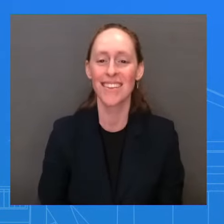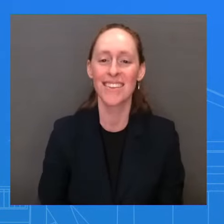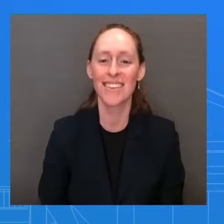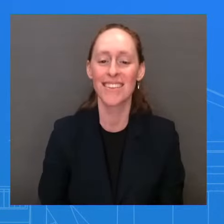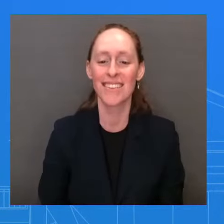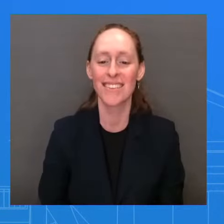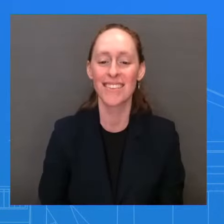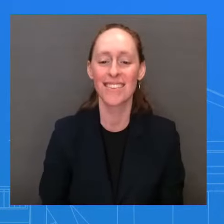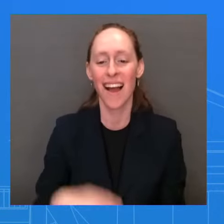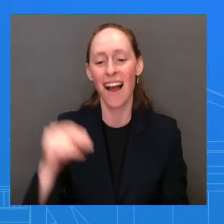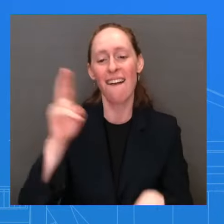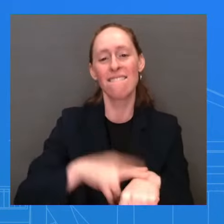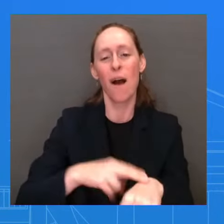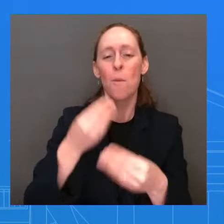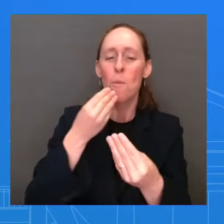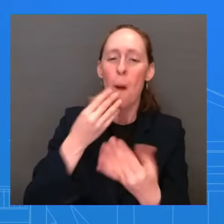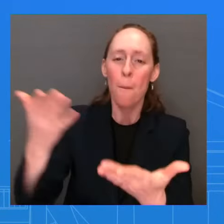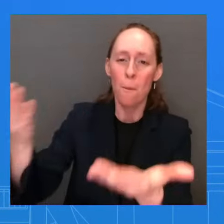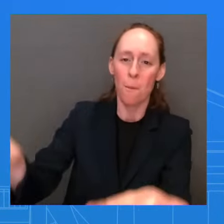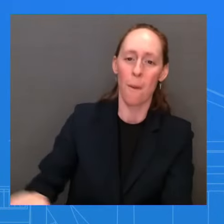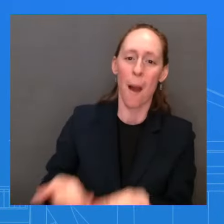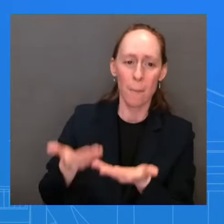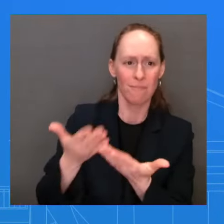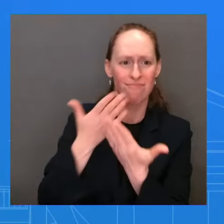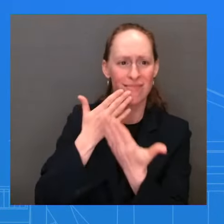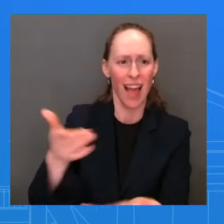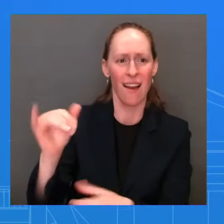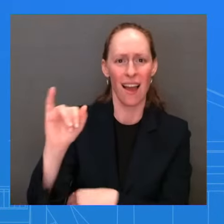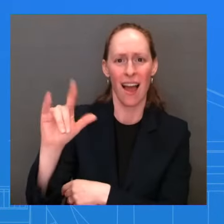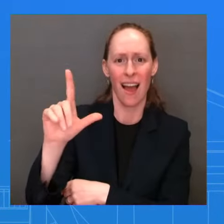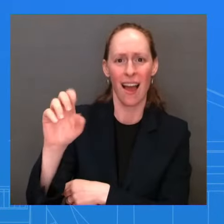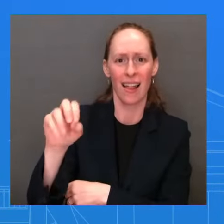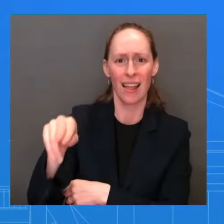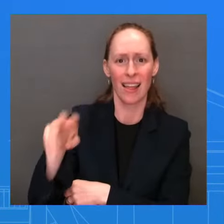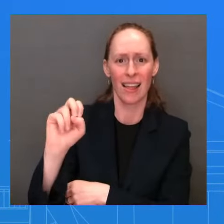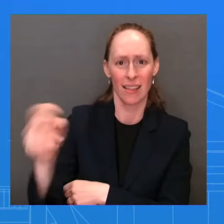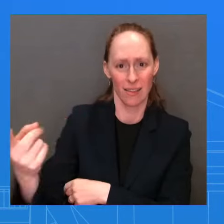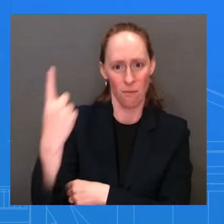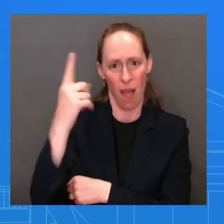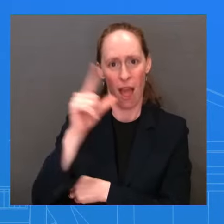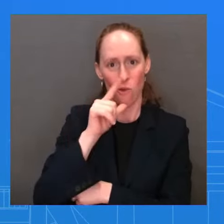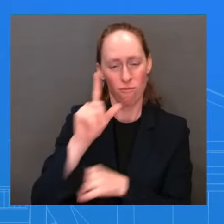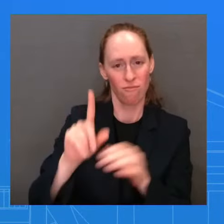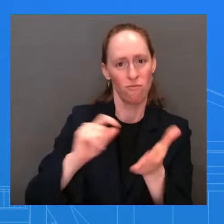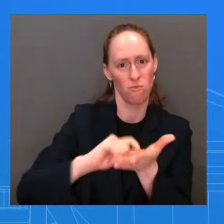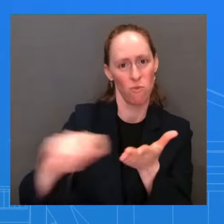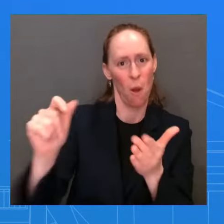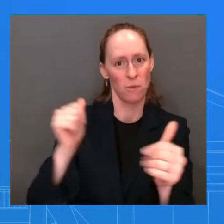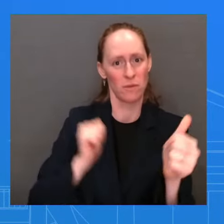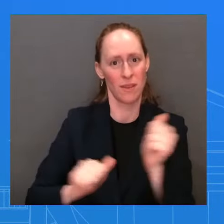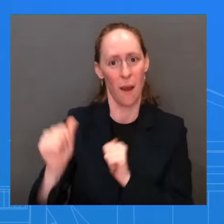who created a show that only told our stories and -- but also -- and this is, I believe, very, very true --